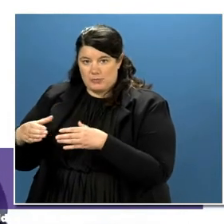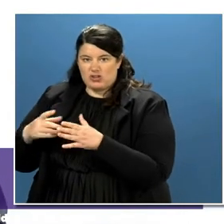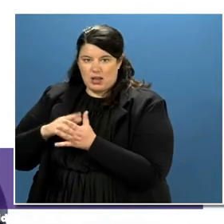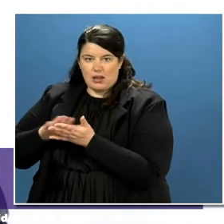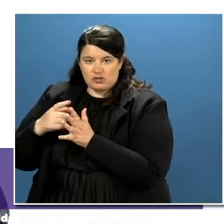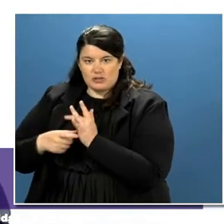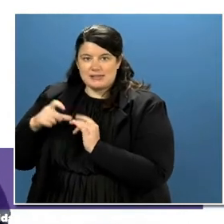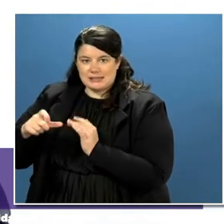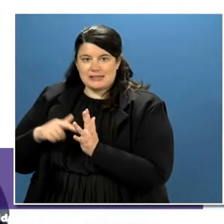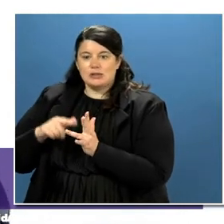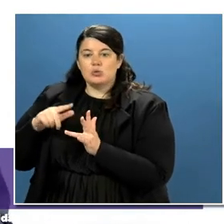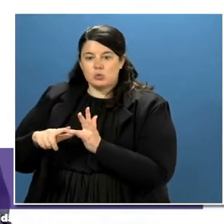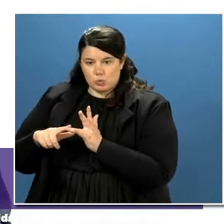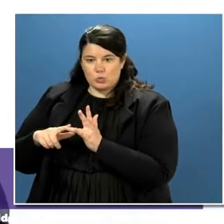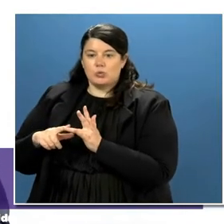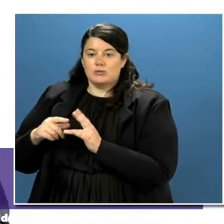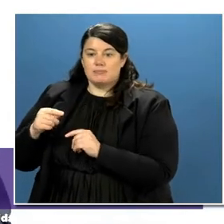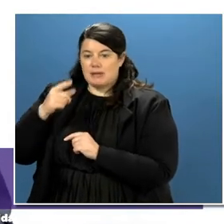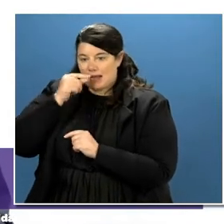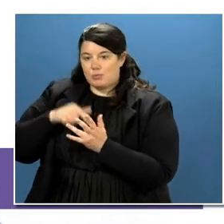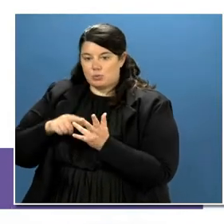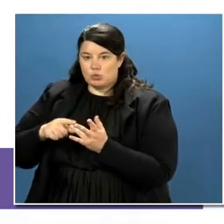a disruptor to provide information and questions.